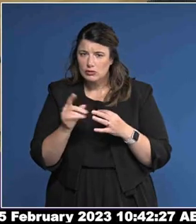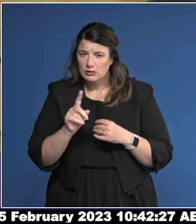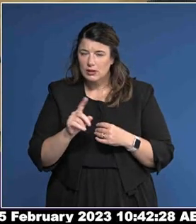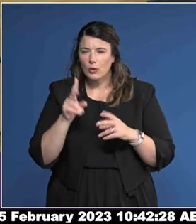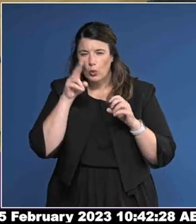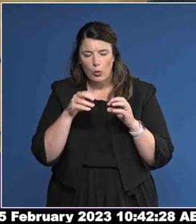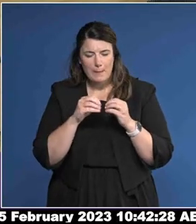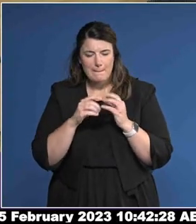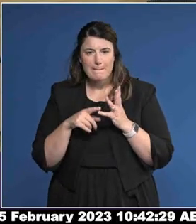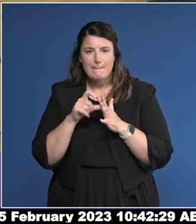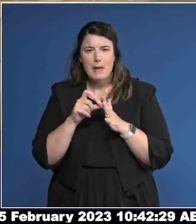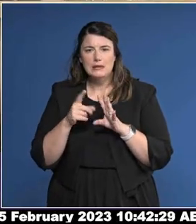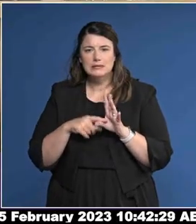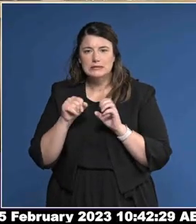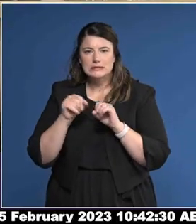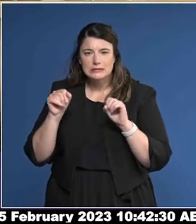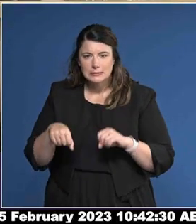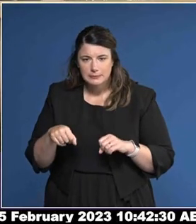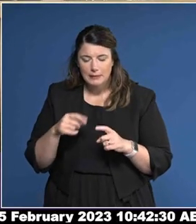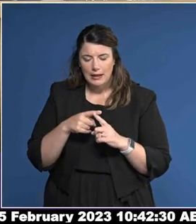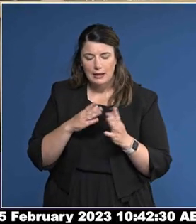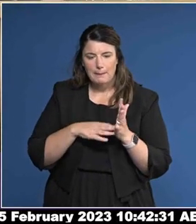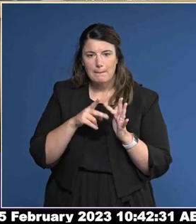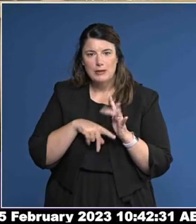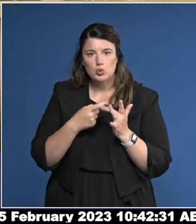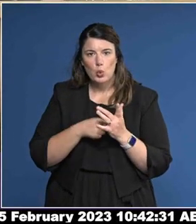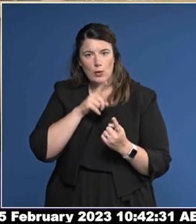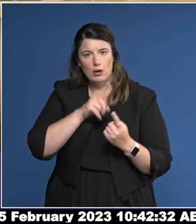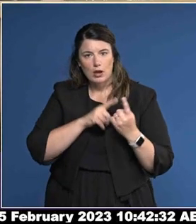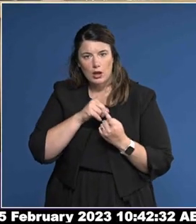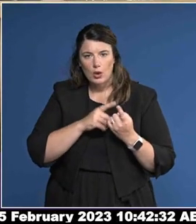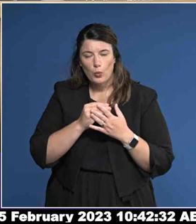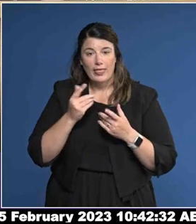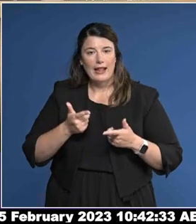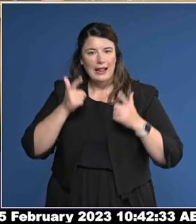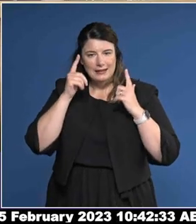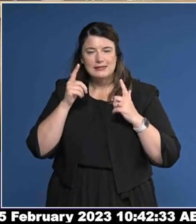We also have mentoring with managers and practice leaders on the line, and that's also